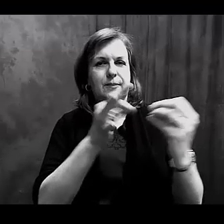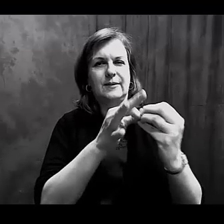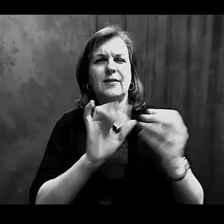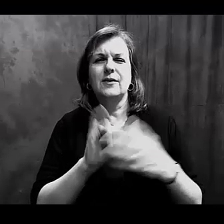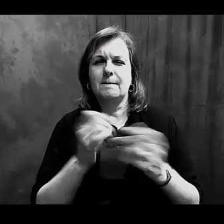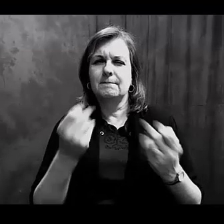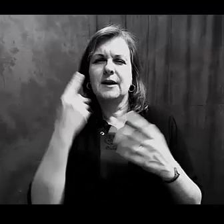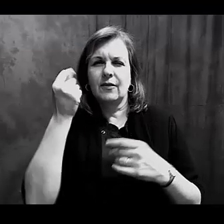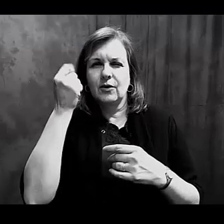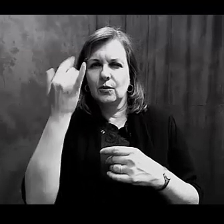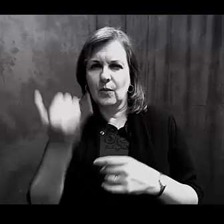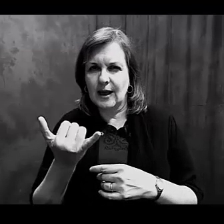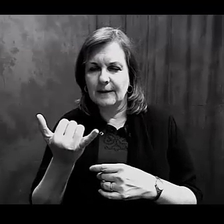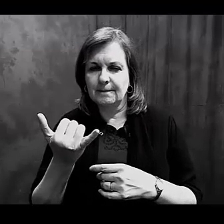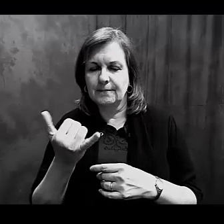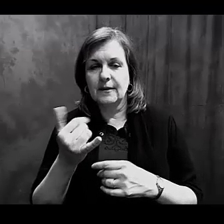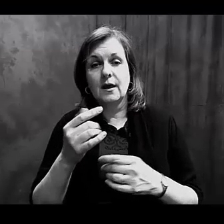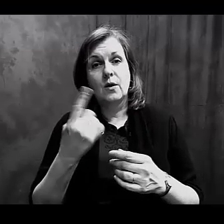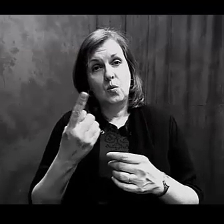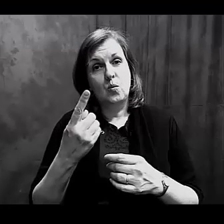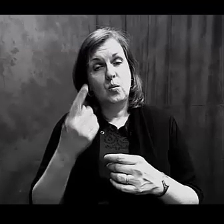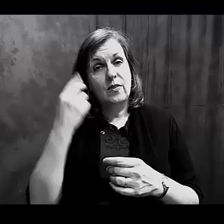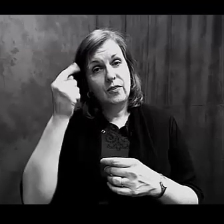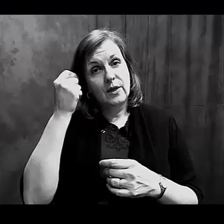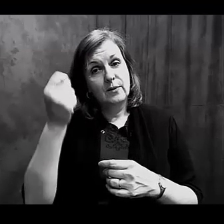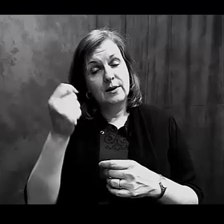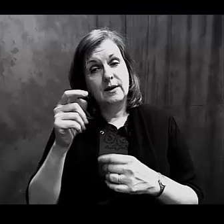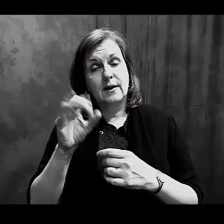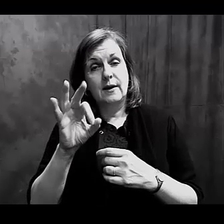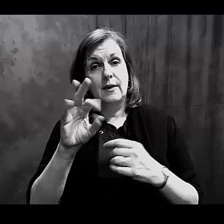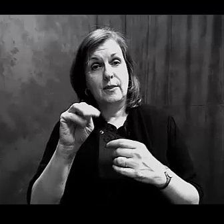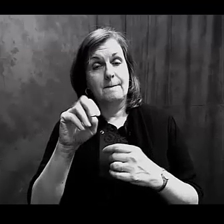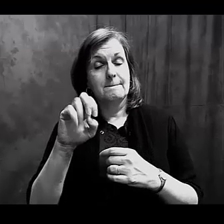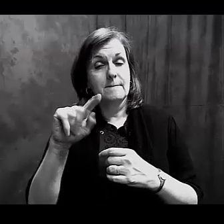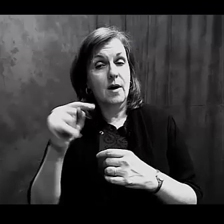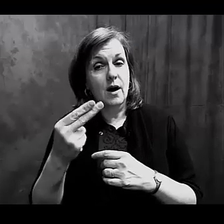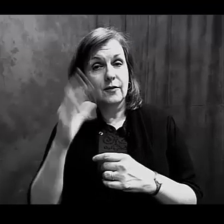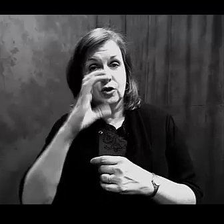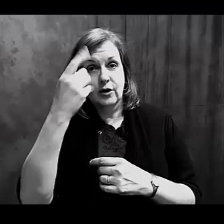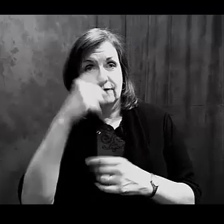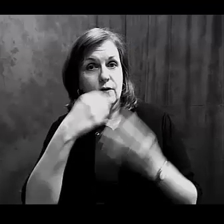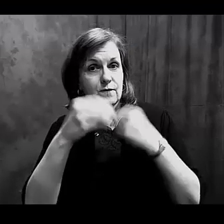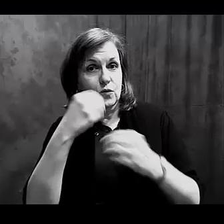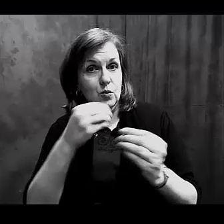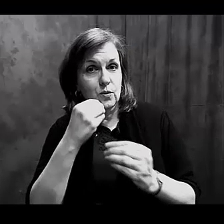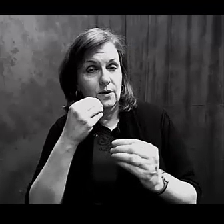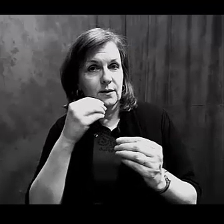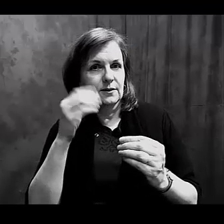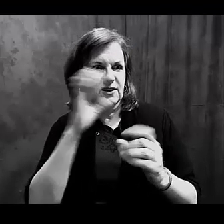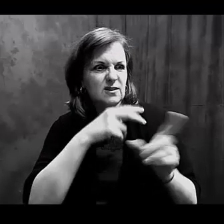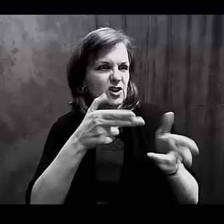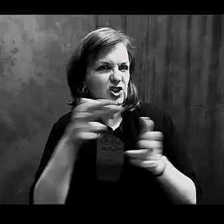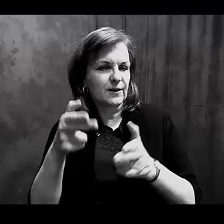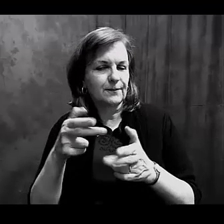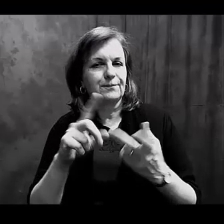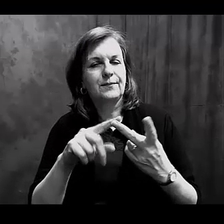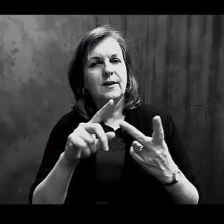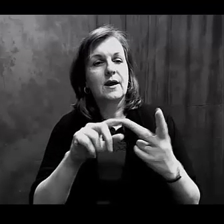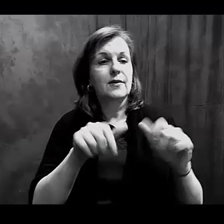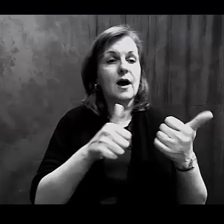the light at night. There are lots of theories about this -- one is that the moth is after prey items